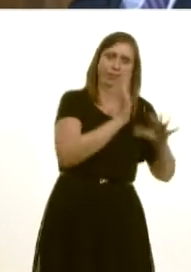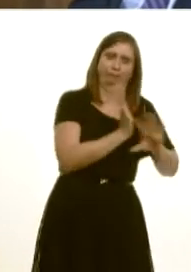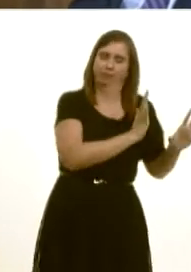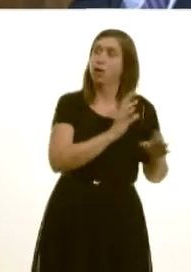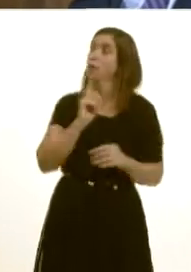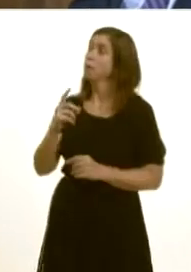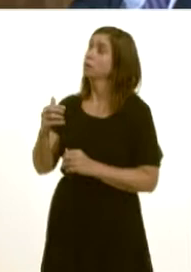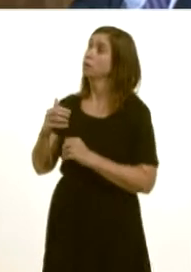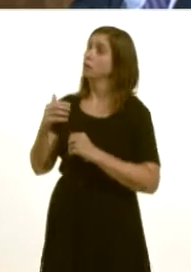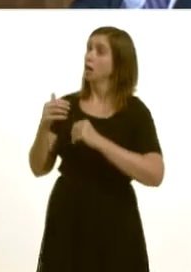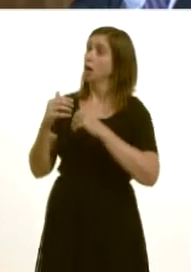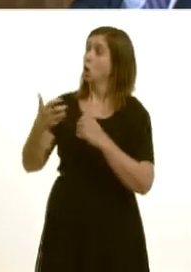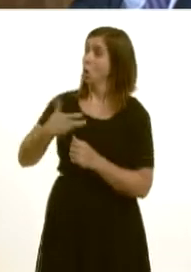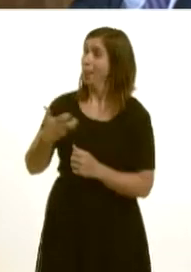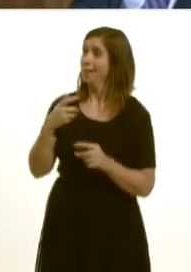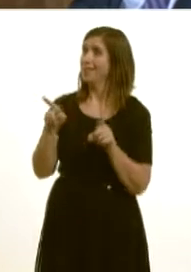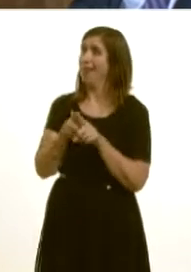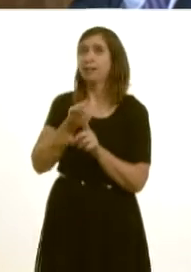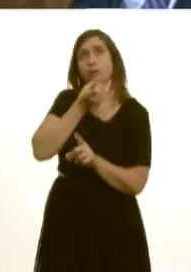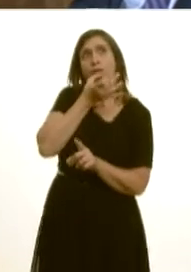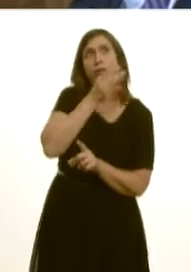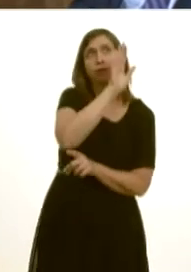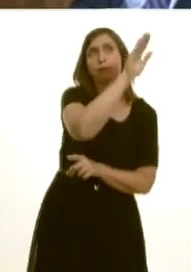and whistleblowing goes, these are discussions that were already occurring between the BMA